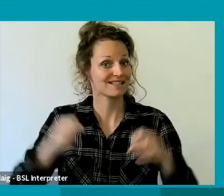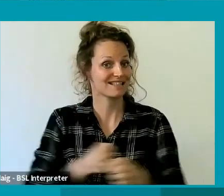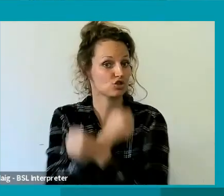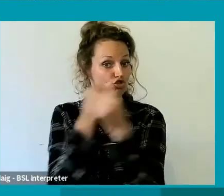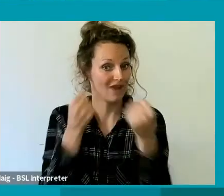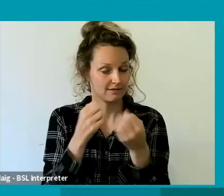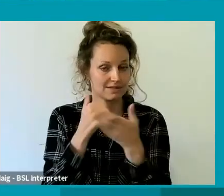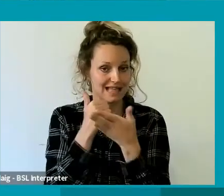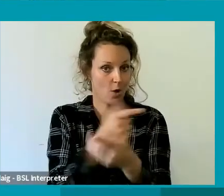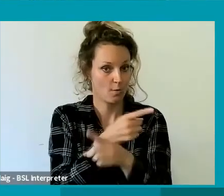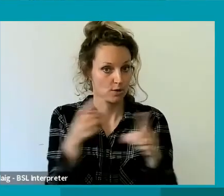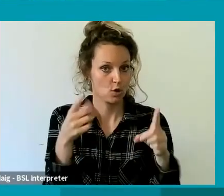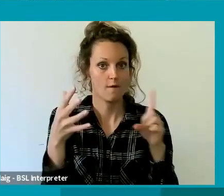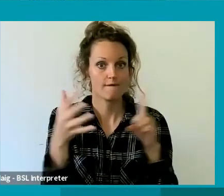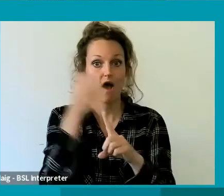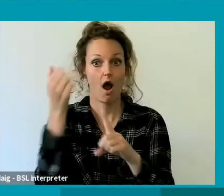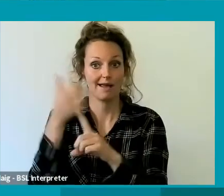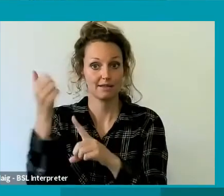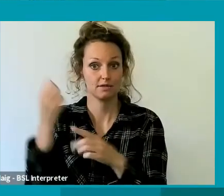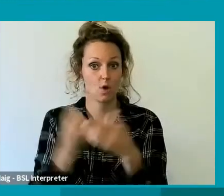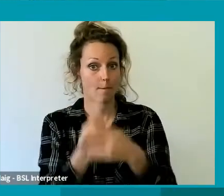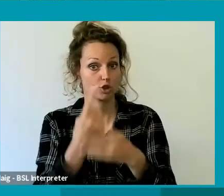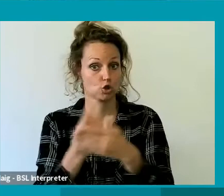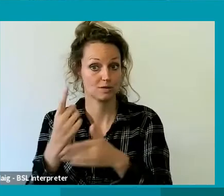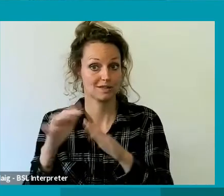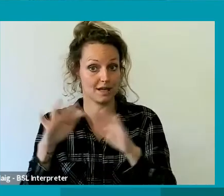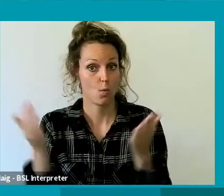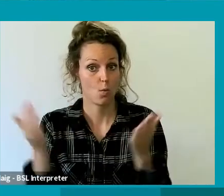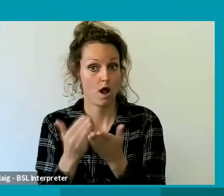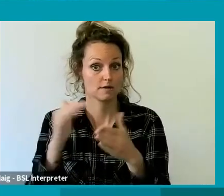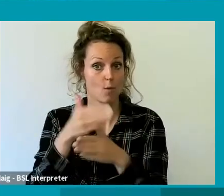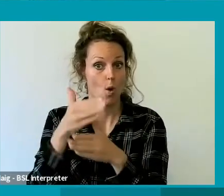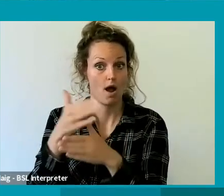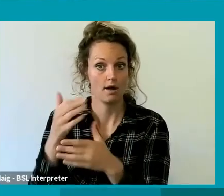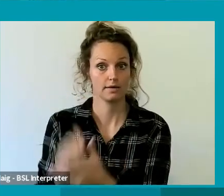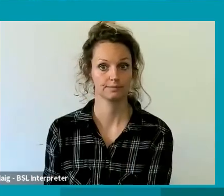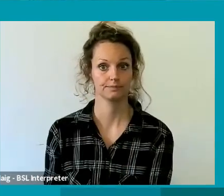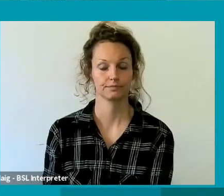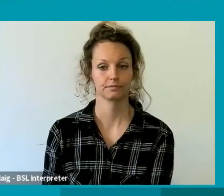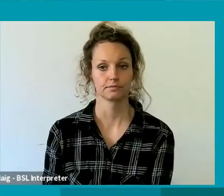opportunity in the world of work. So I want this to open this up